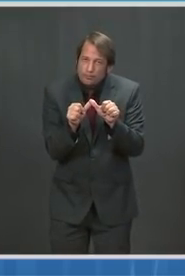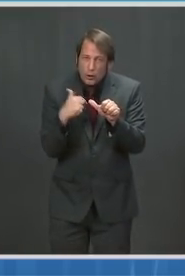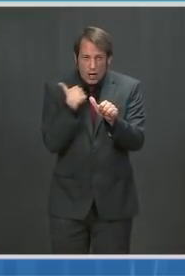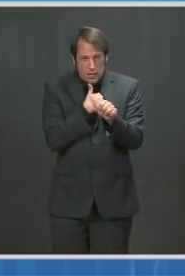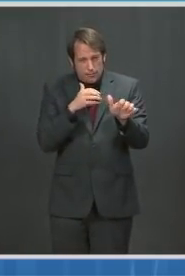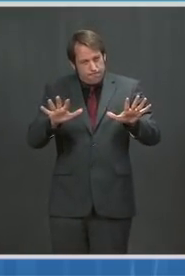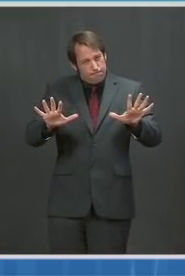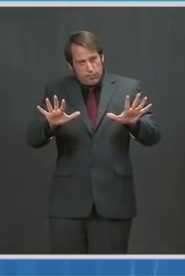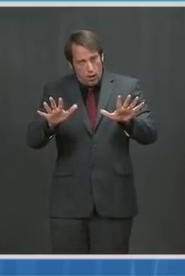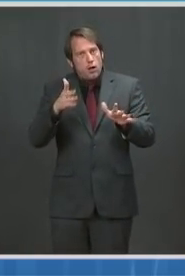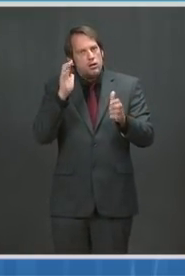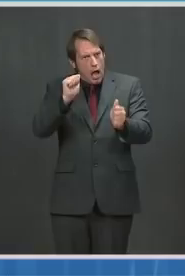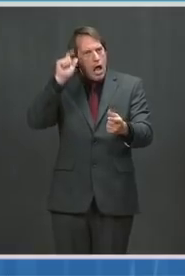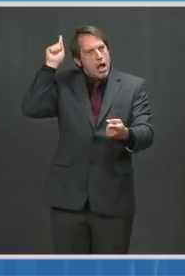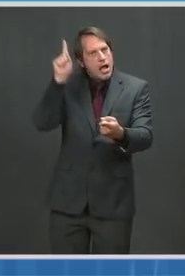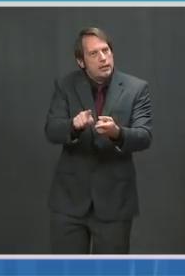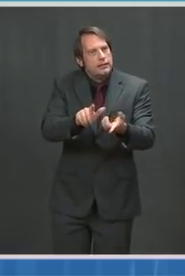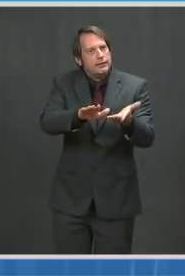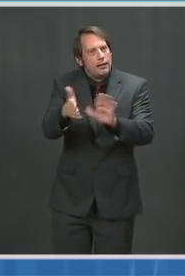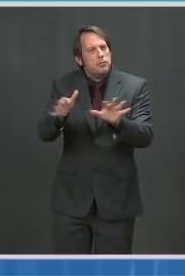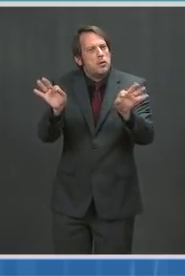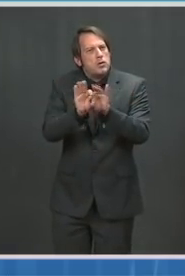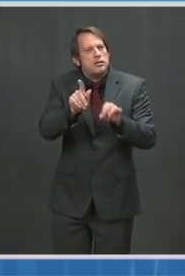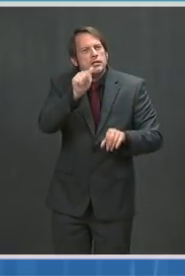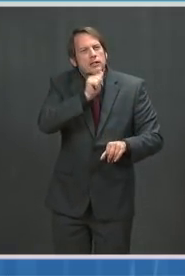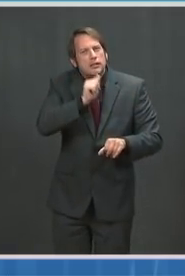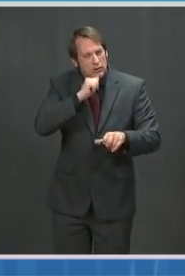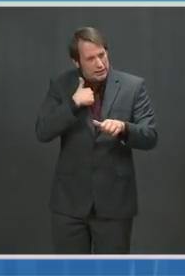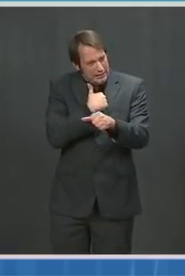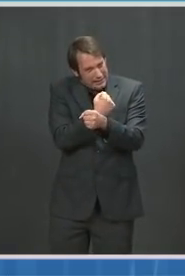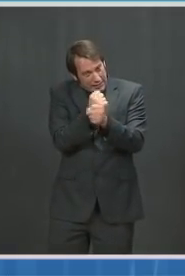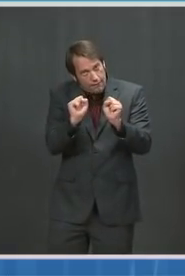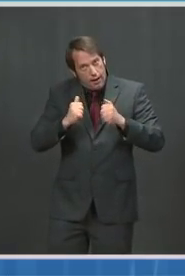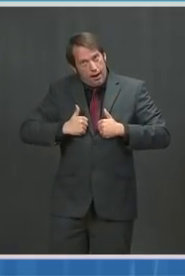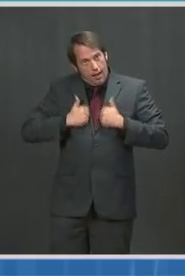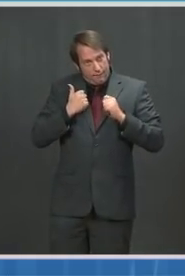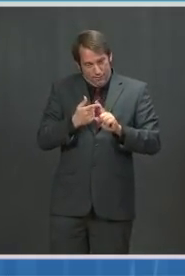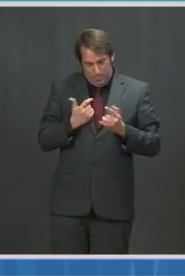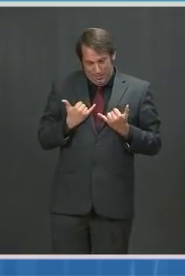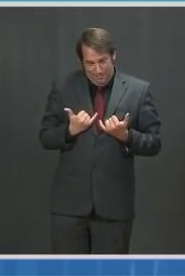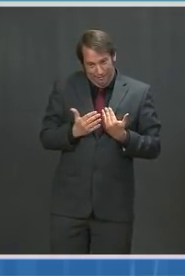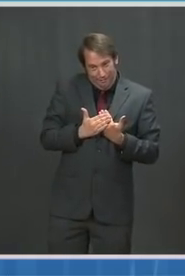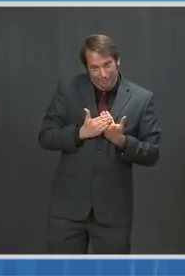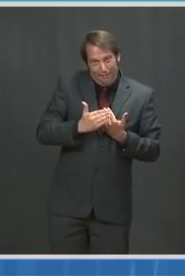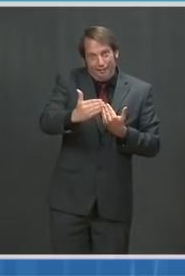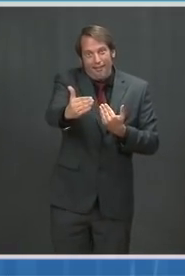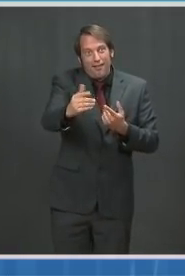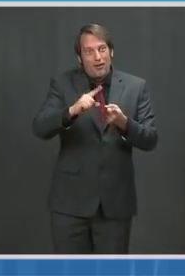we can help save lives in April, May, and June. Wear a mask. Socially distance.